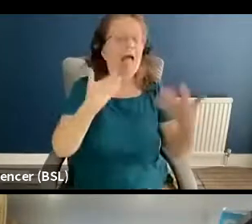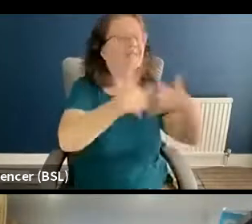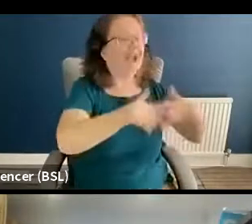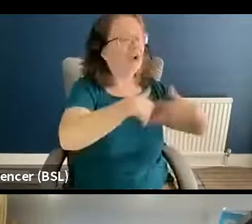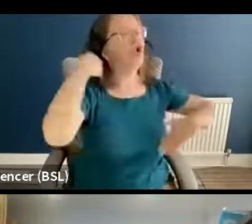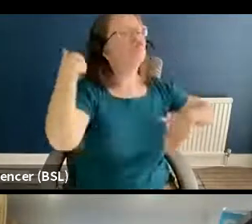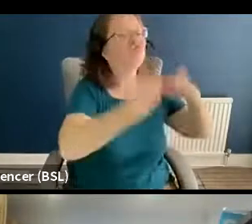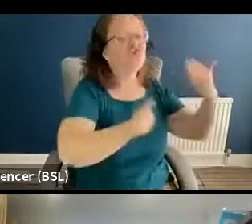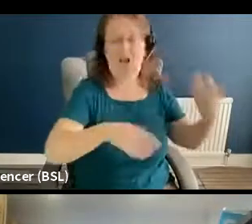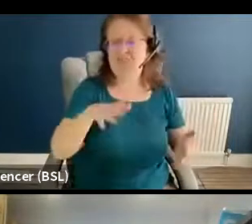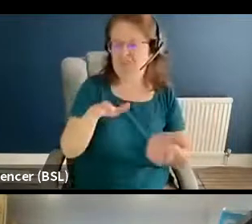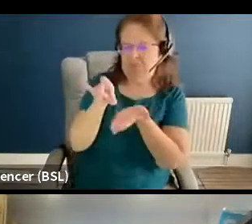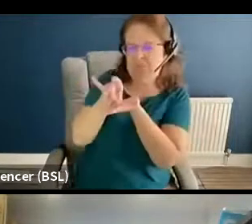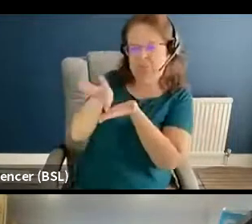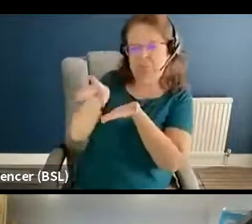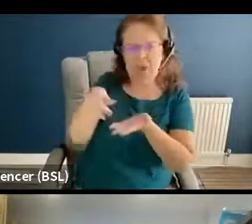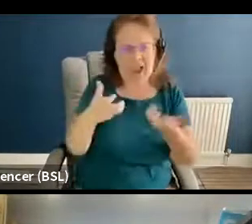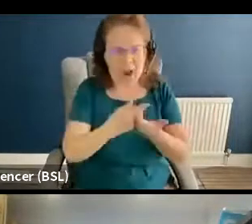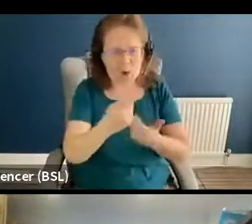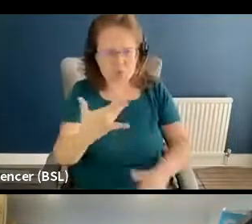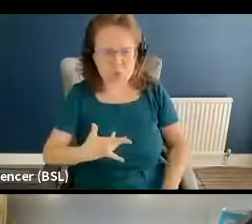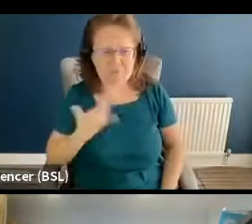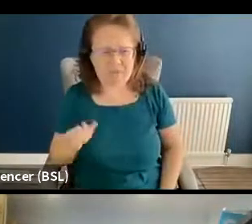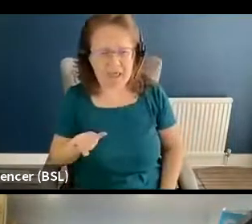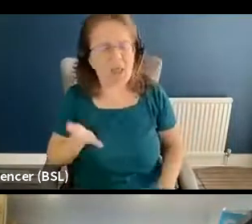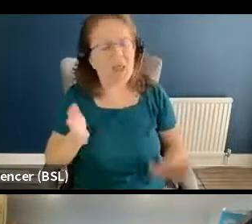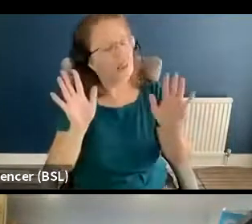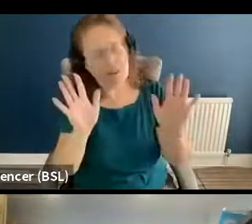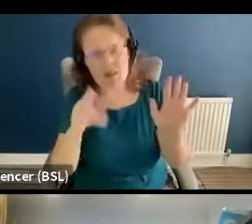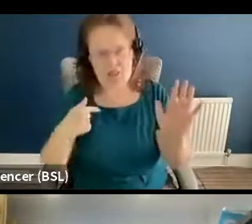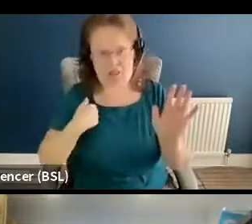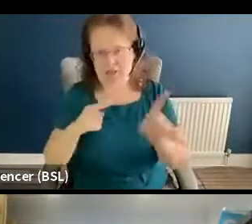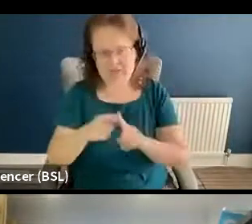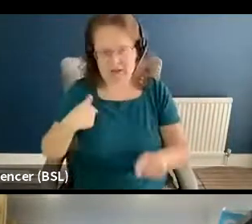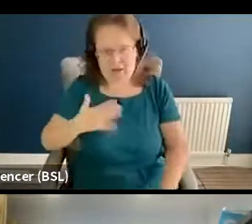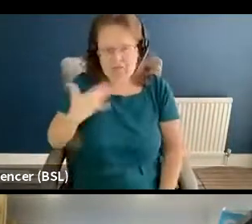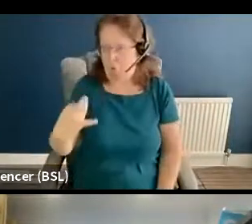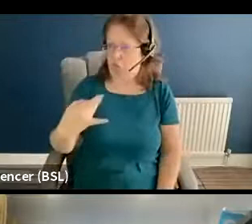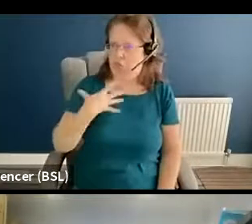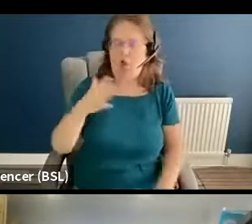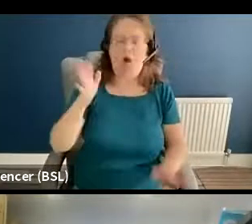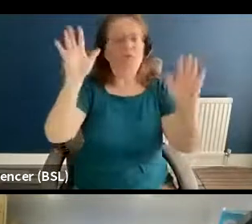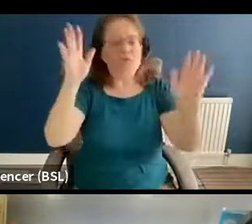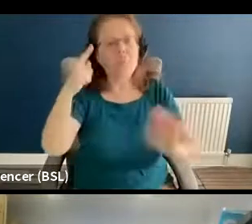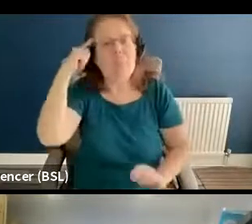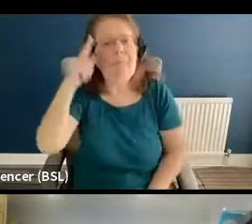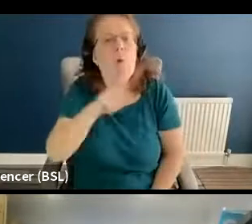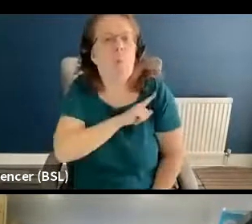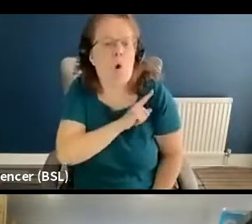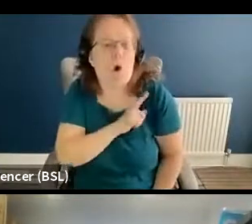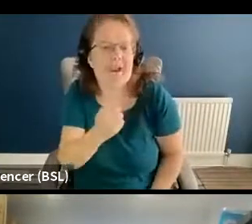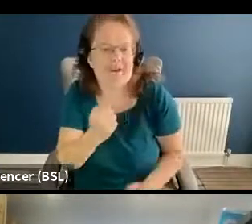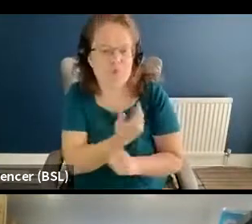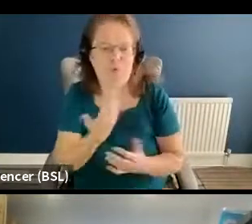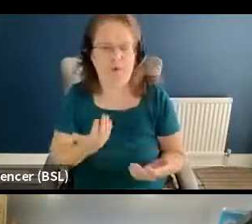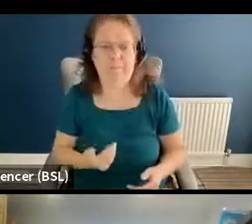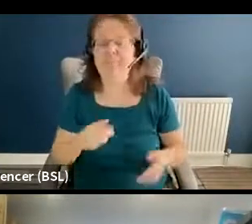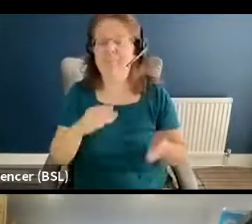want to be left out. So can we remember why we're doing it? Really segways very nicely onto